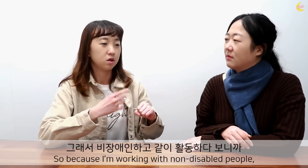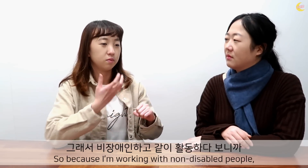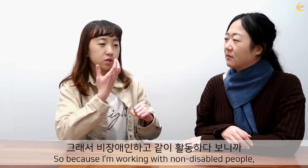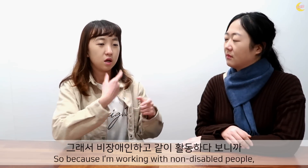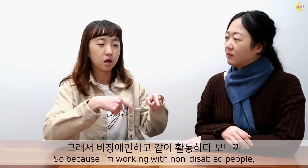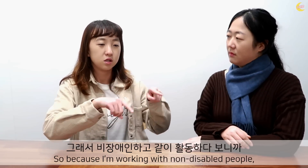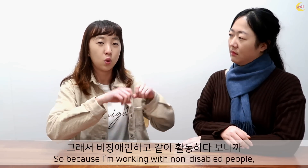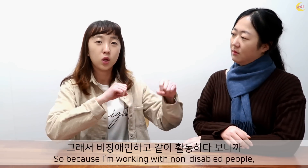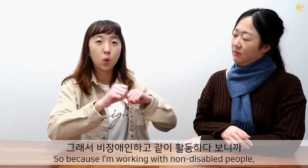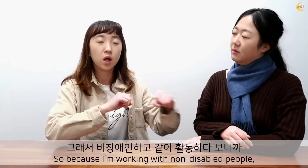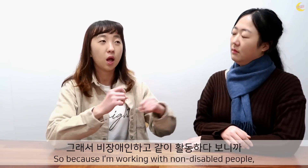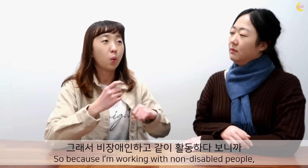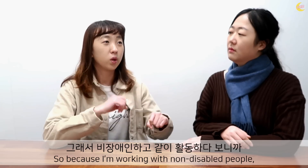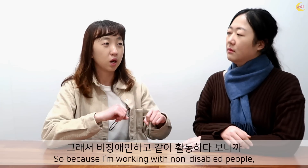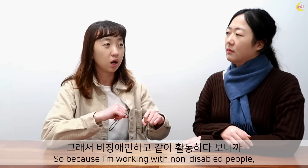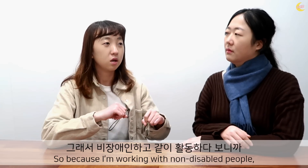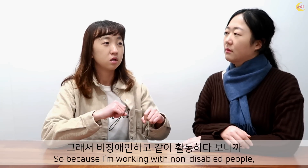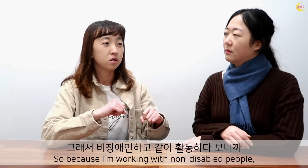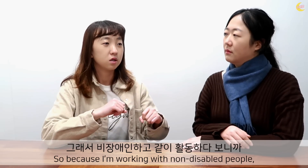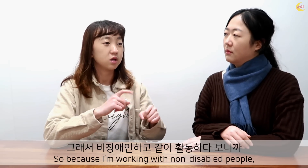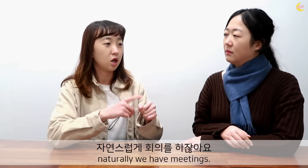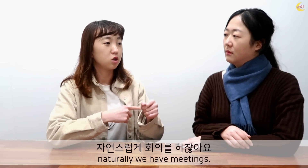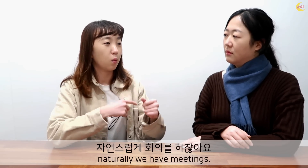So because I’m working with non-disabled people,